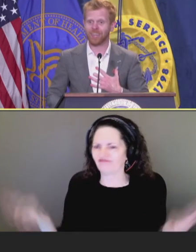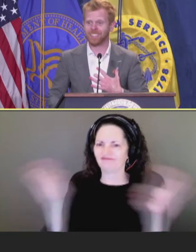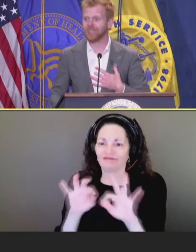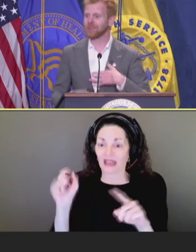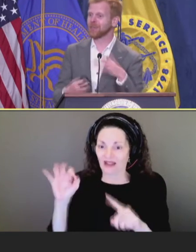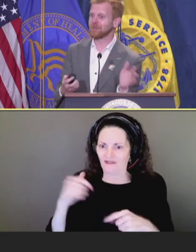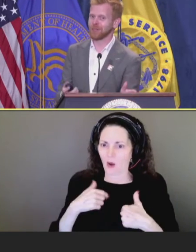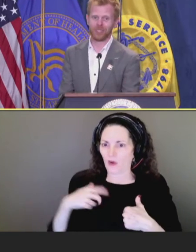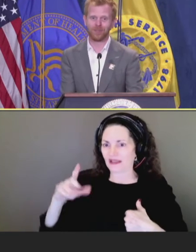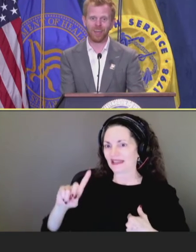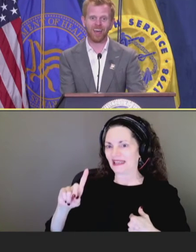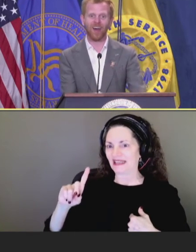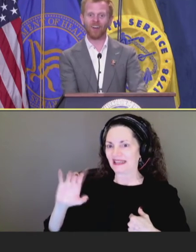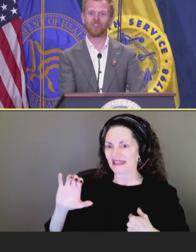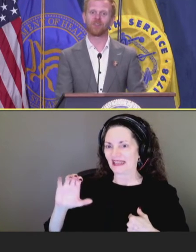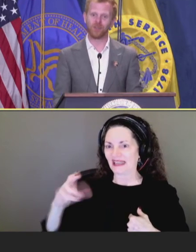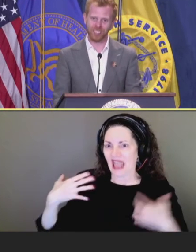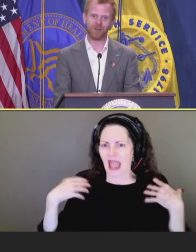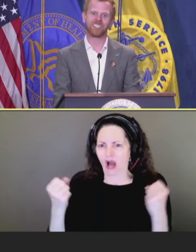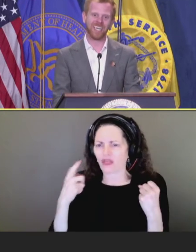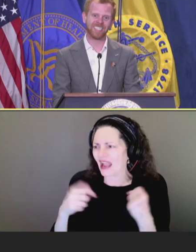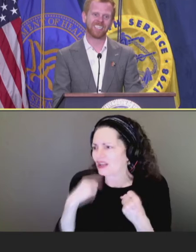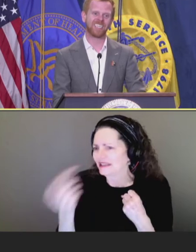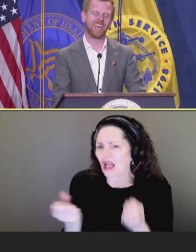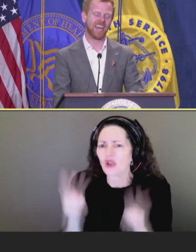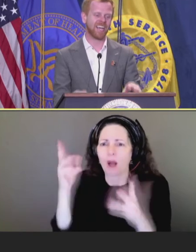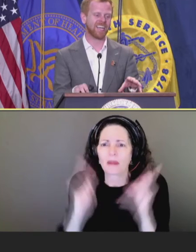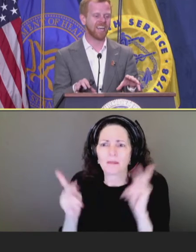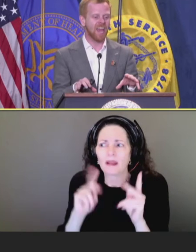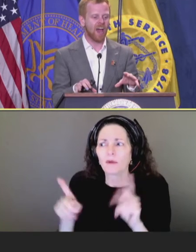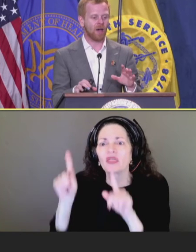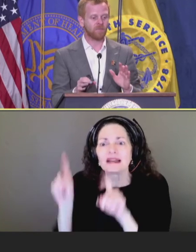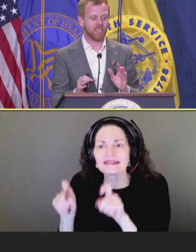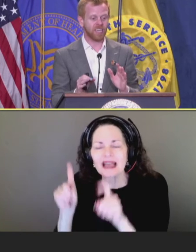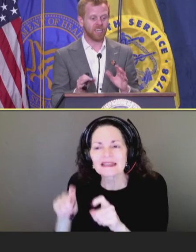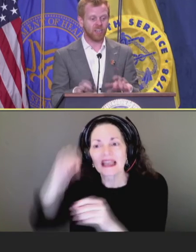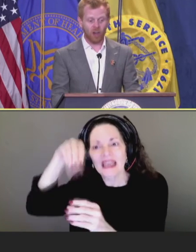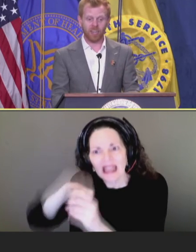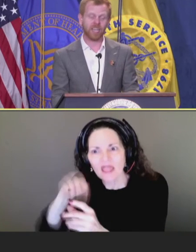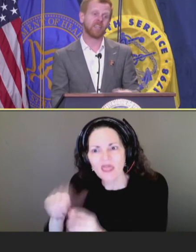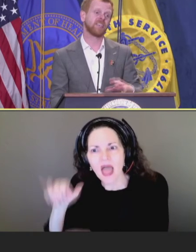I could tell you the numbers of all of the folks that were tested and the Narcan